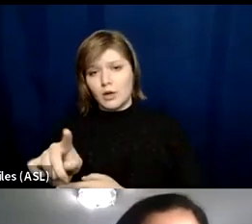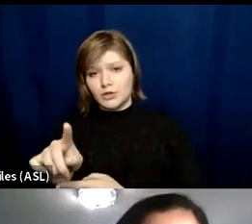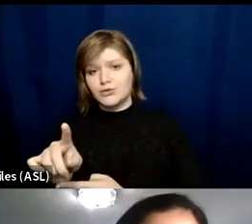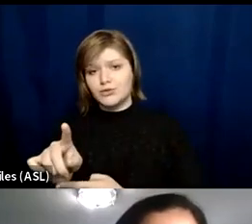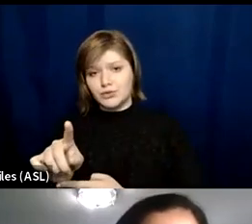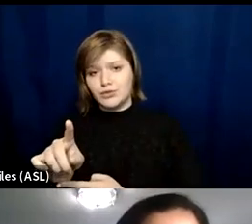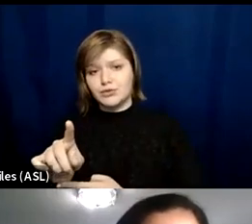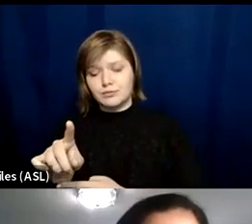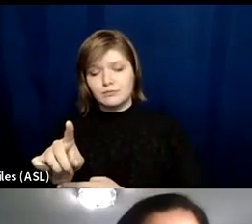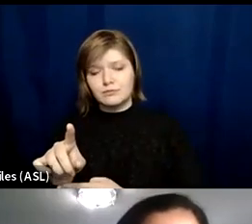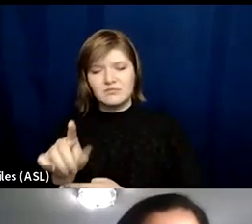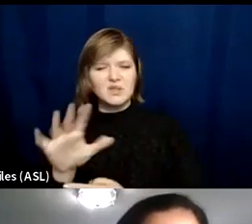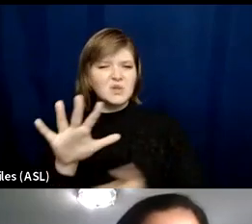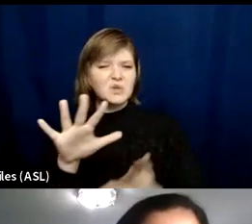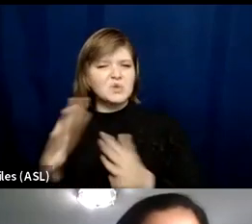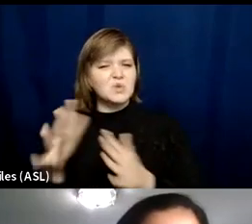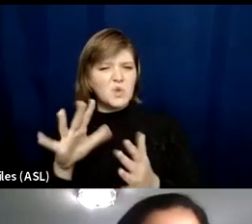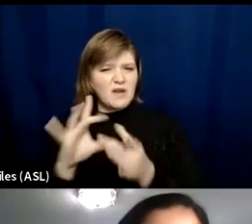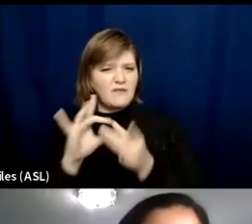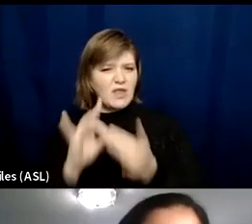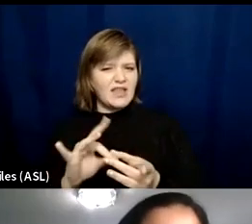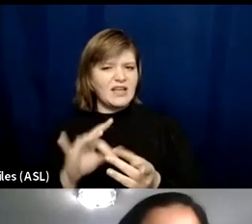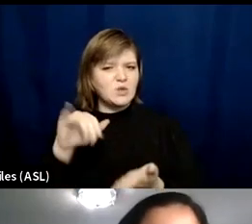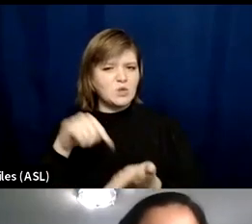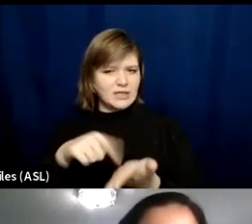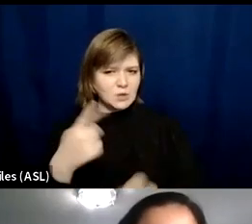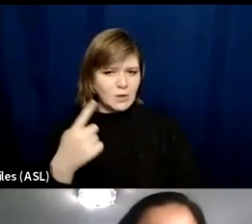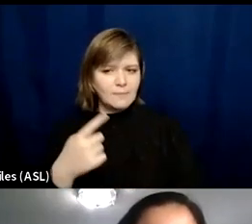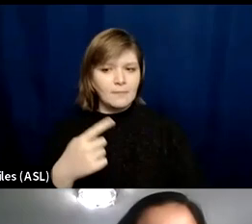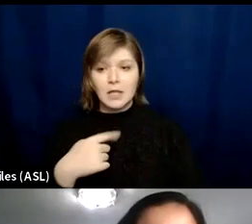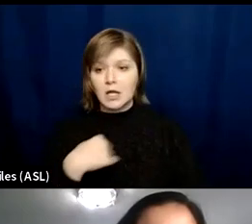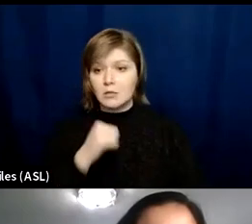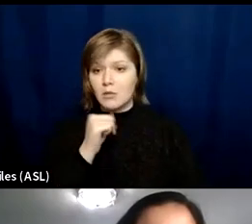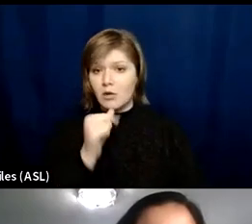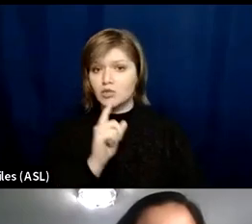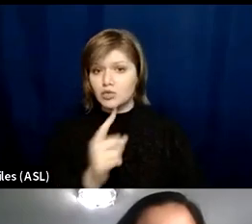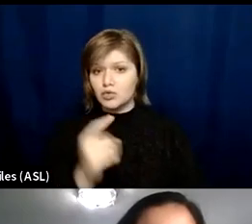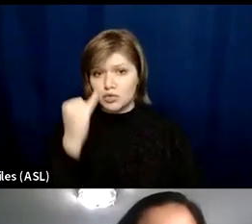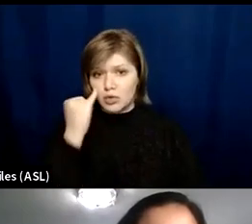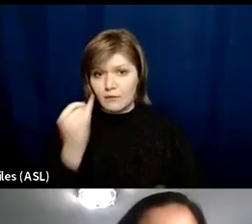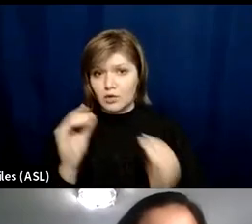Emily shared something about a database in Massachusetts. EMILY We have an affordable housing search program if you go to